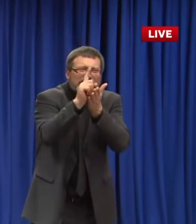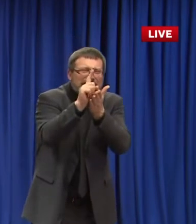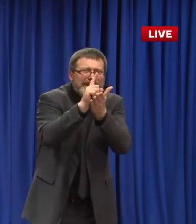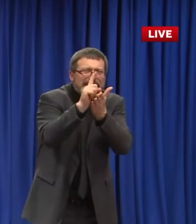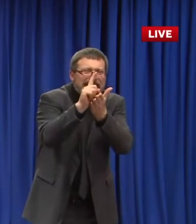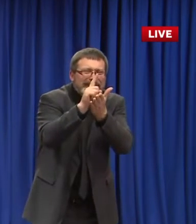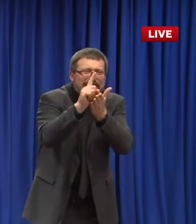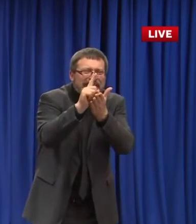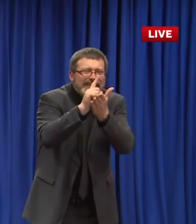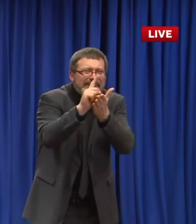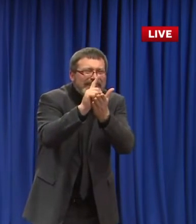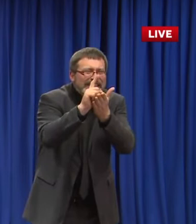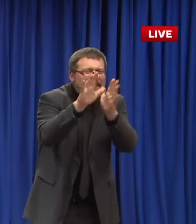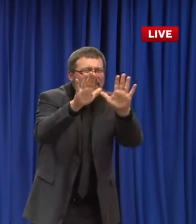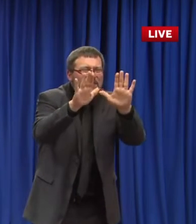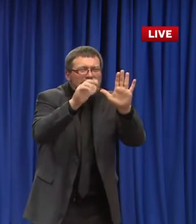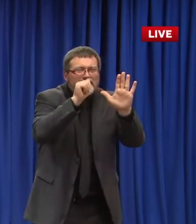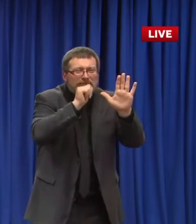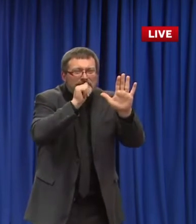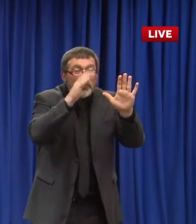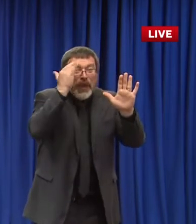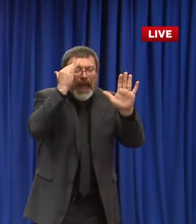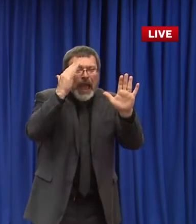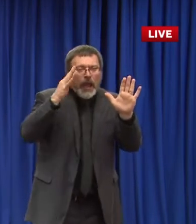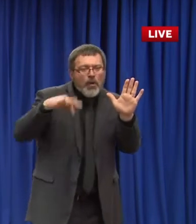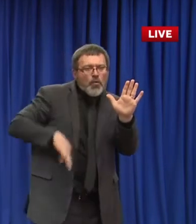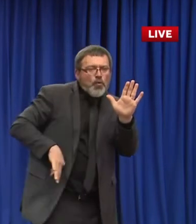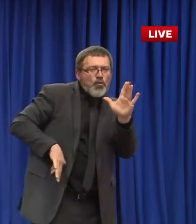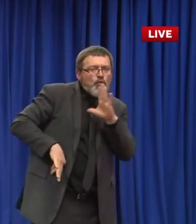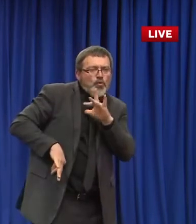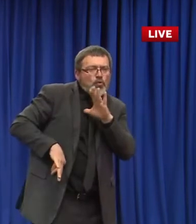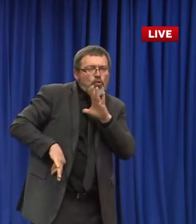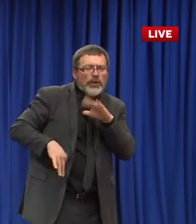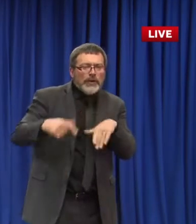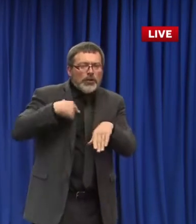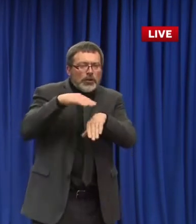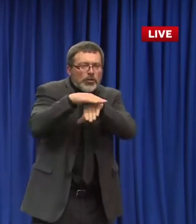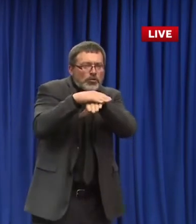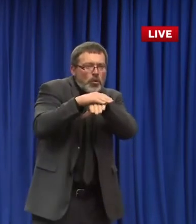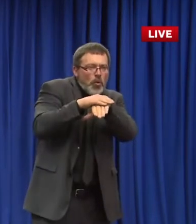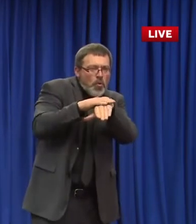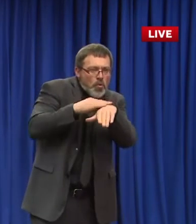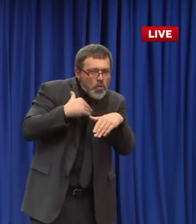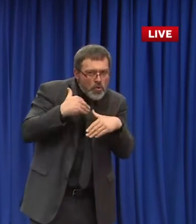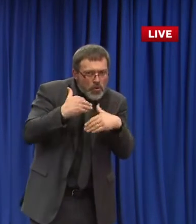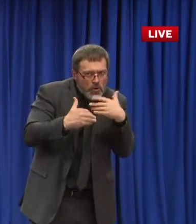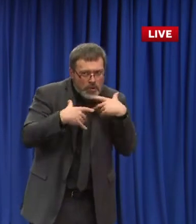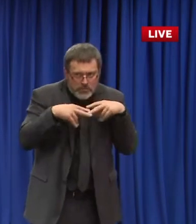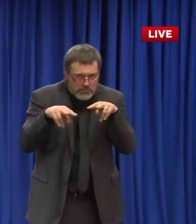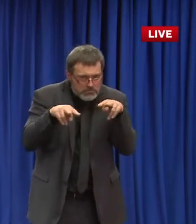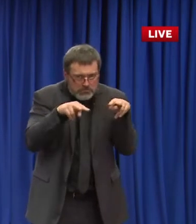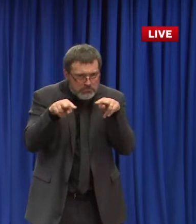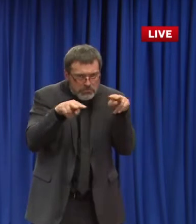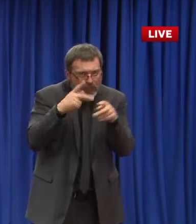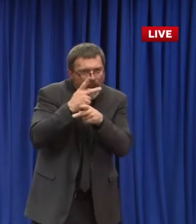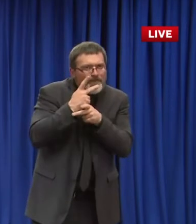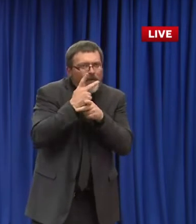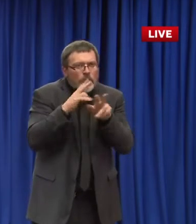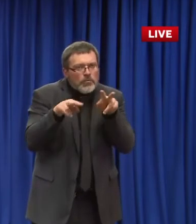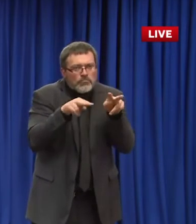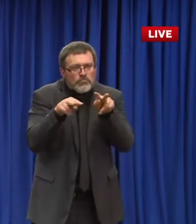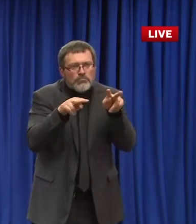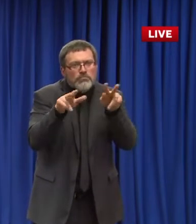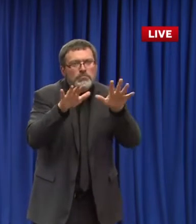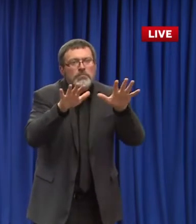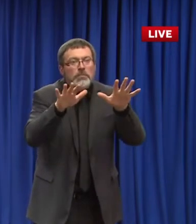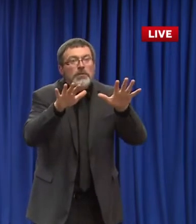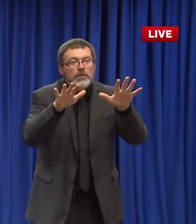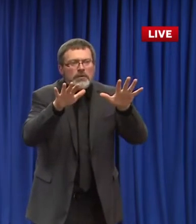MAKE SURE THAT THEY’RE TAKING THESE INITIAL STEPS ALLOWING THIS OPPORTUNITY TO HAPPEN IN THE RIGHT SENSIBLE WAY BECAUSE BY DOING THAT WEEK IT ALLOWS US TO TAKE ANOTHER STEP FOR THIS.